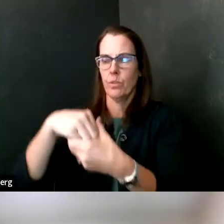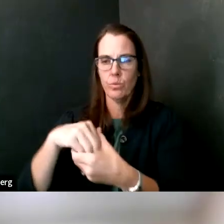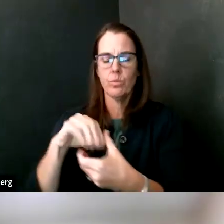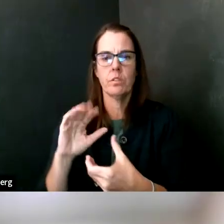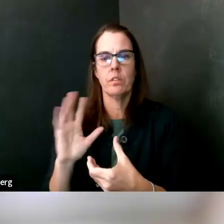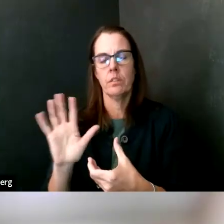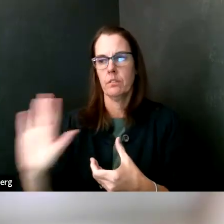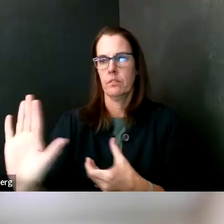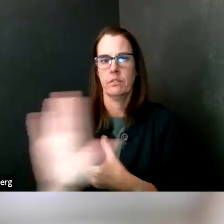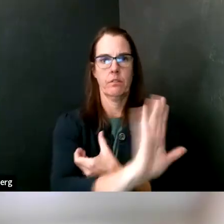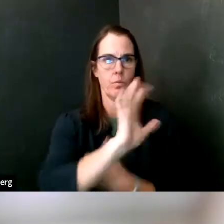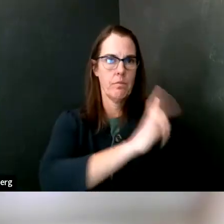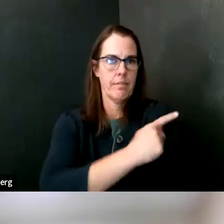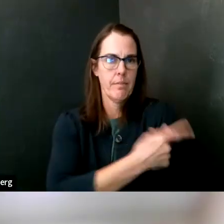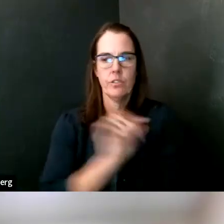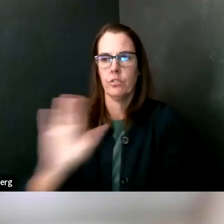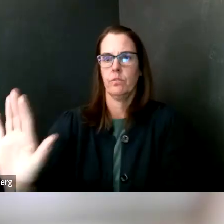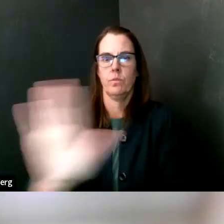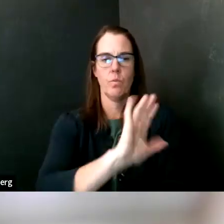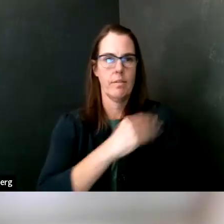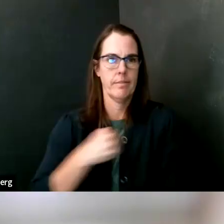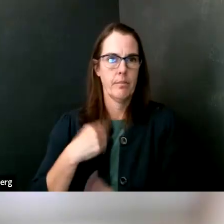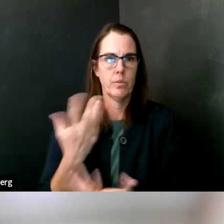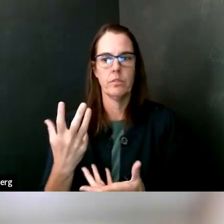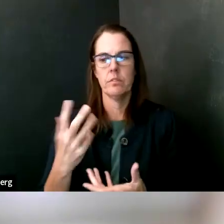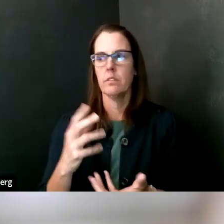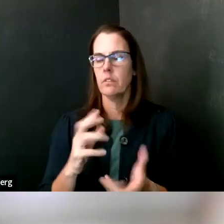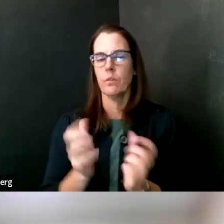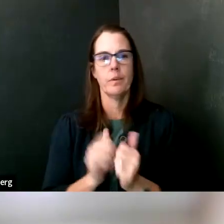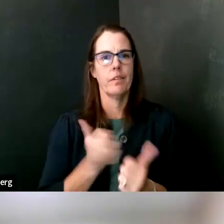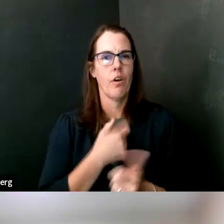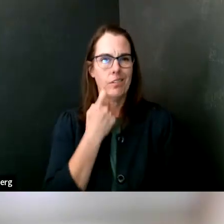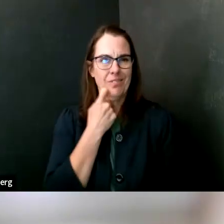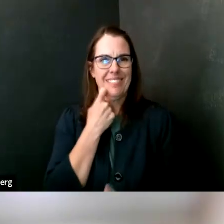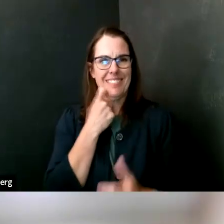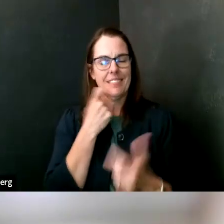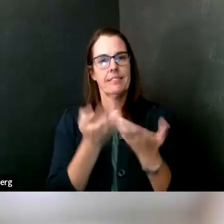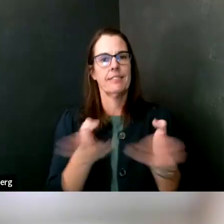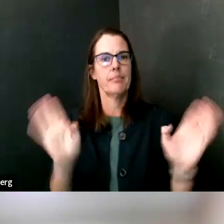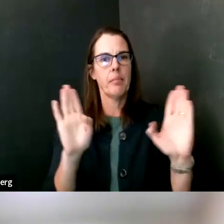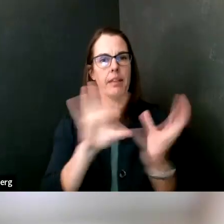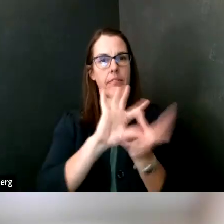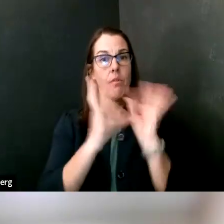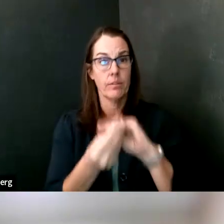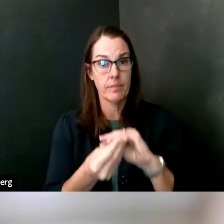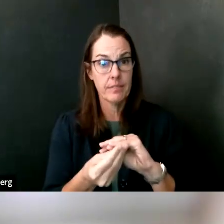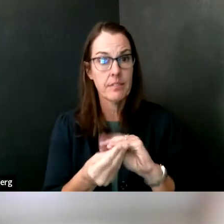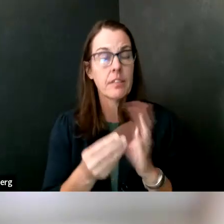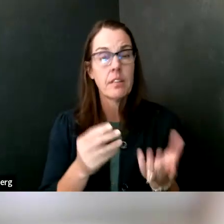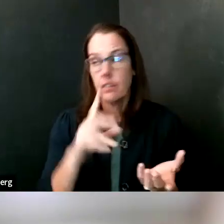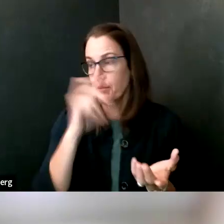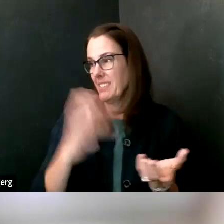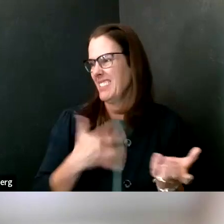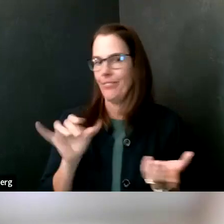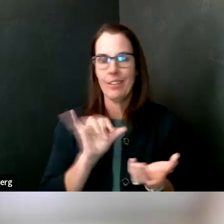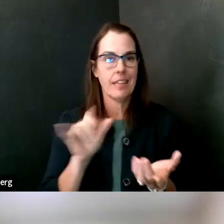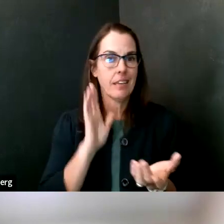um your patients in our recent public um forums because it feels like it would have been very